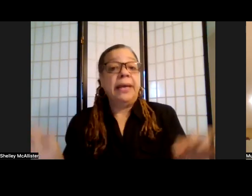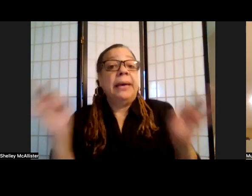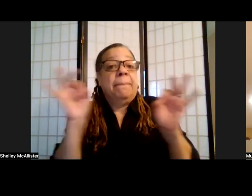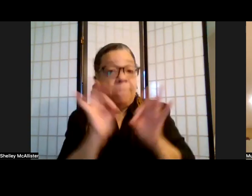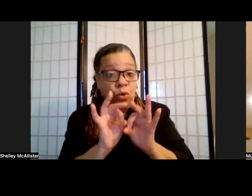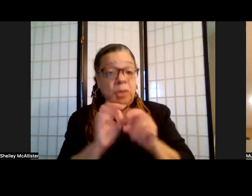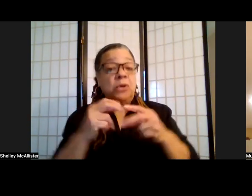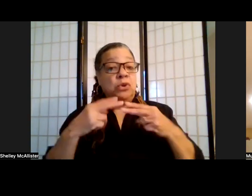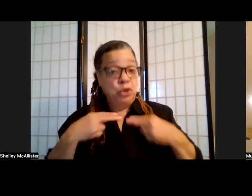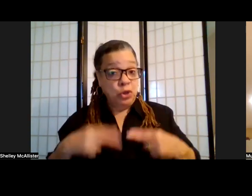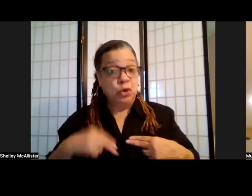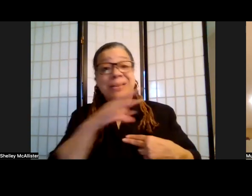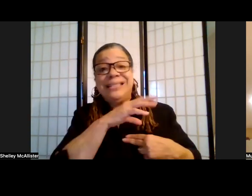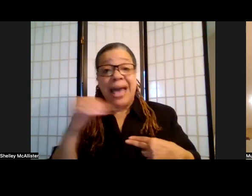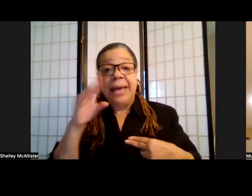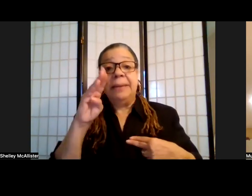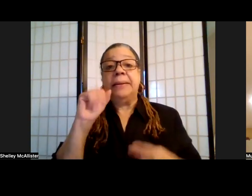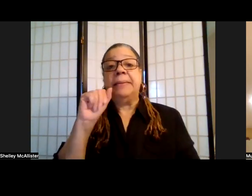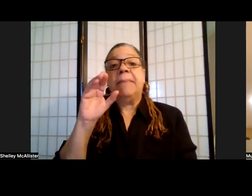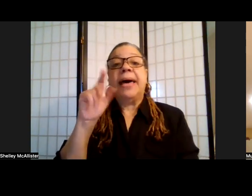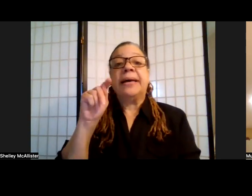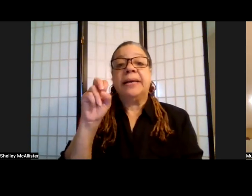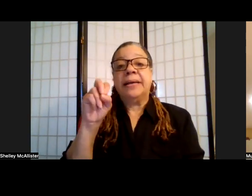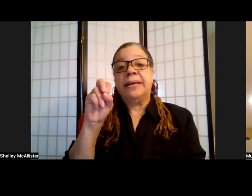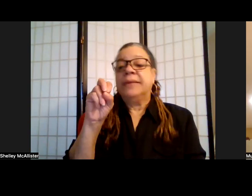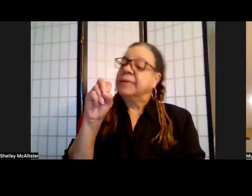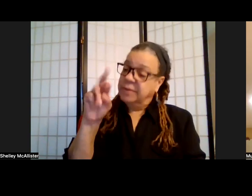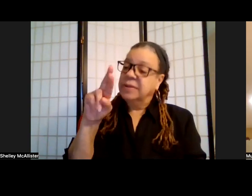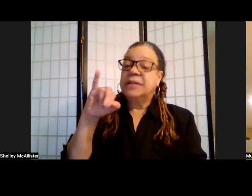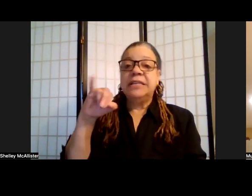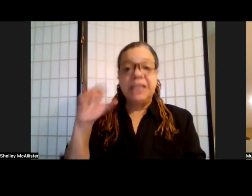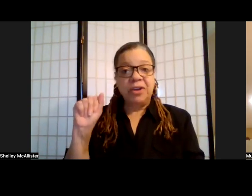By 1967, he felt a sense of accomplishment about his discovery.